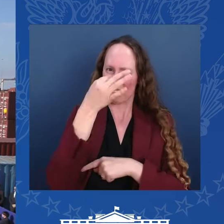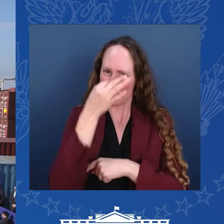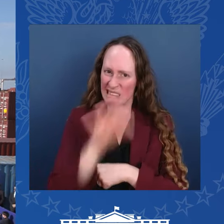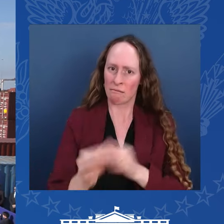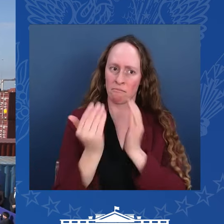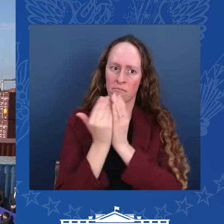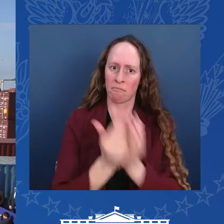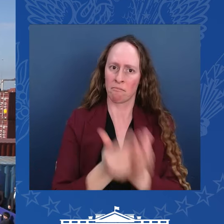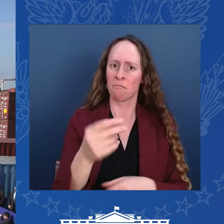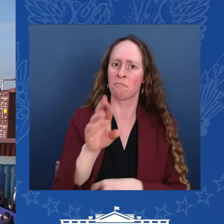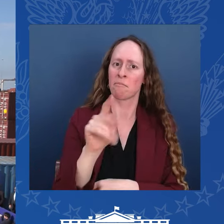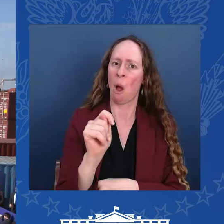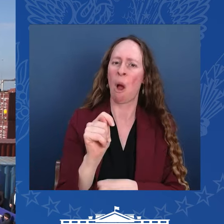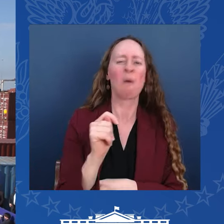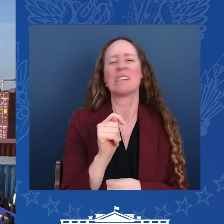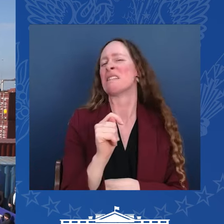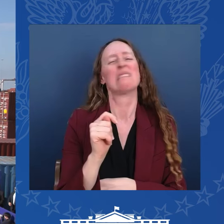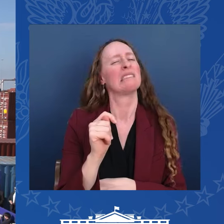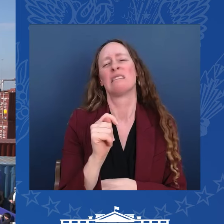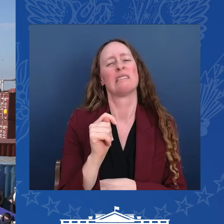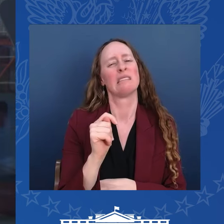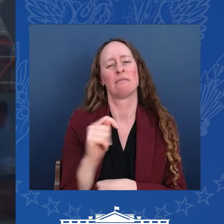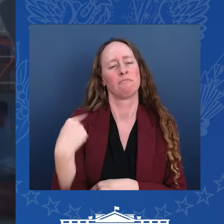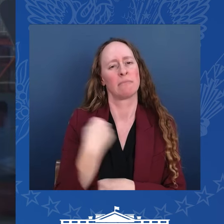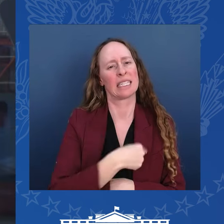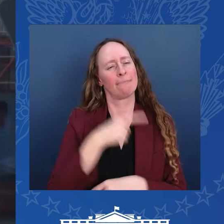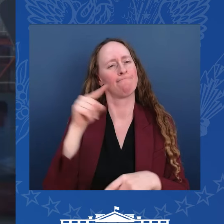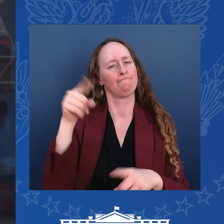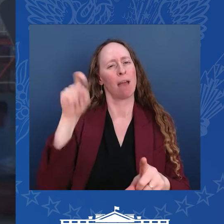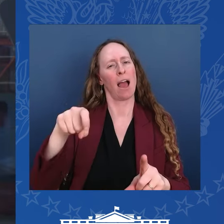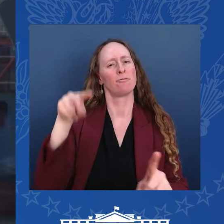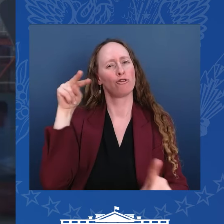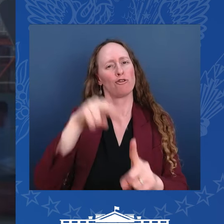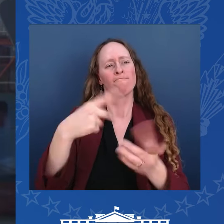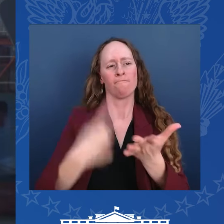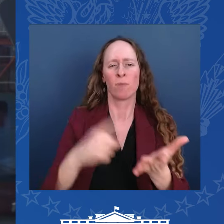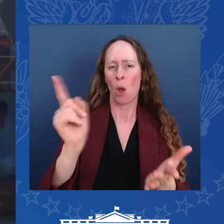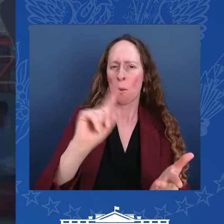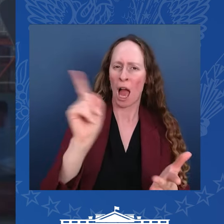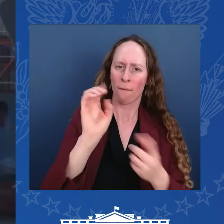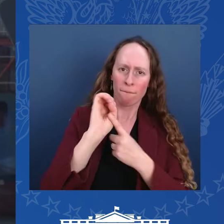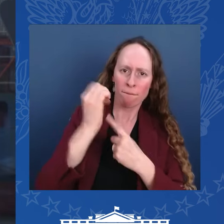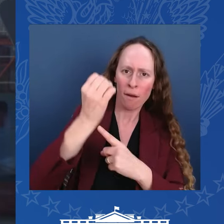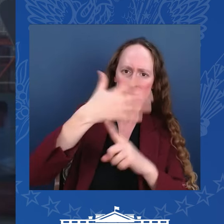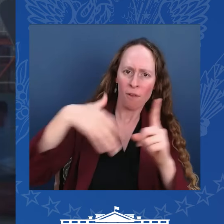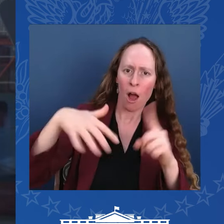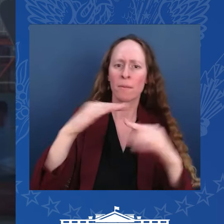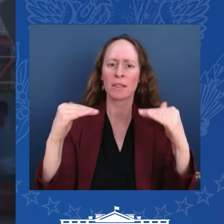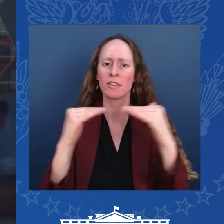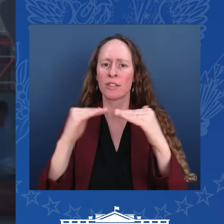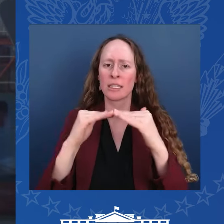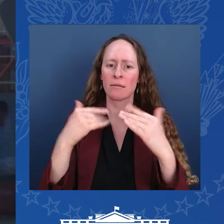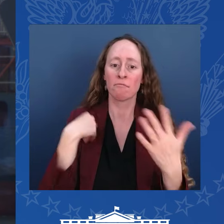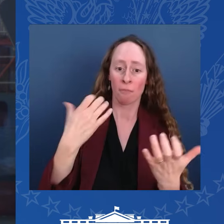or any of the neighbors in Turner Station or across the water, and Turner City communities too long left behind.